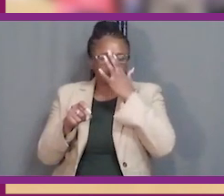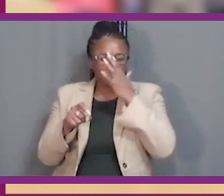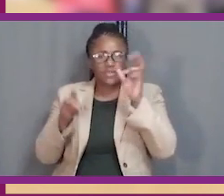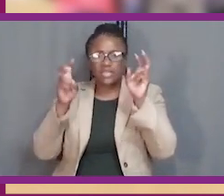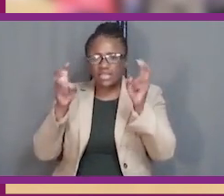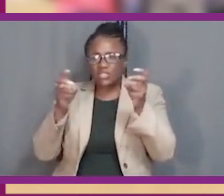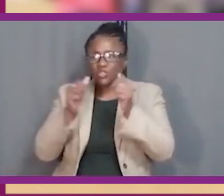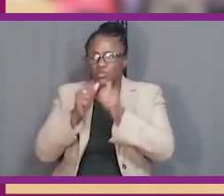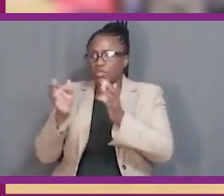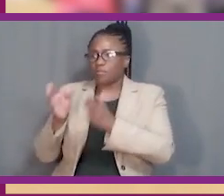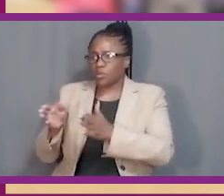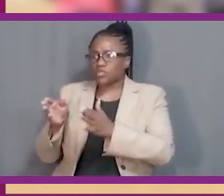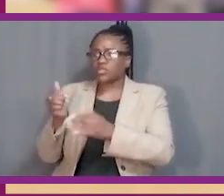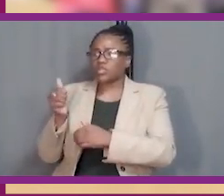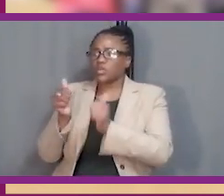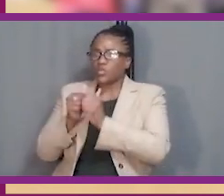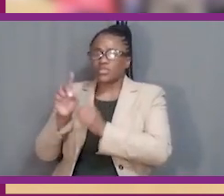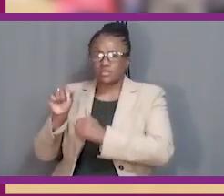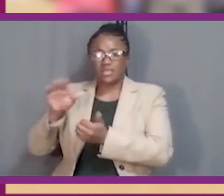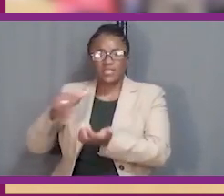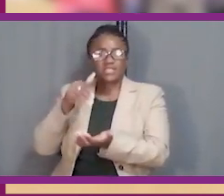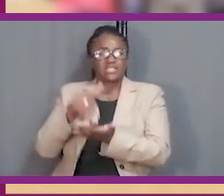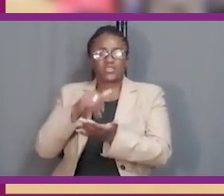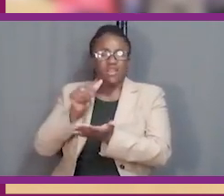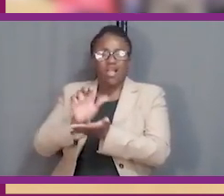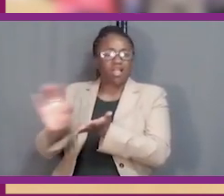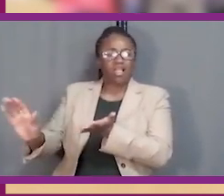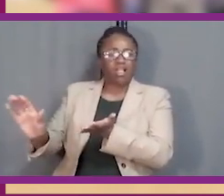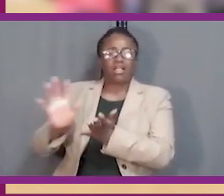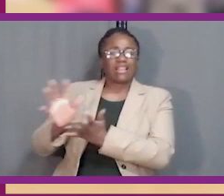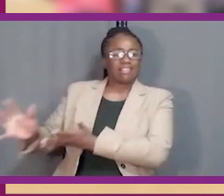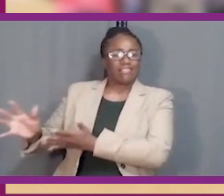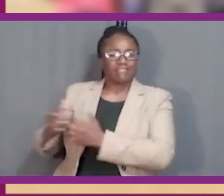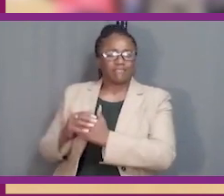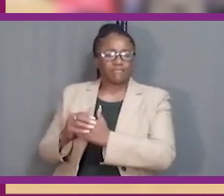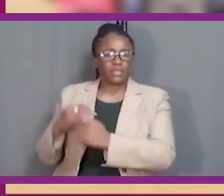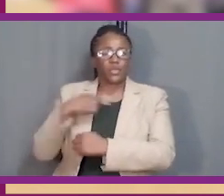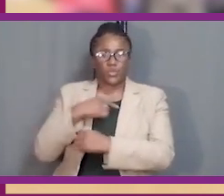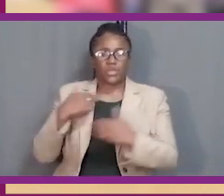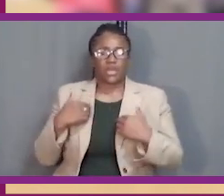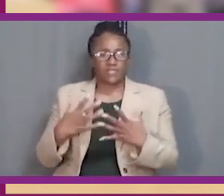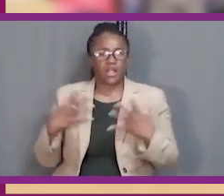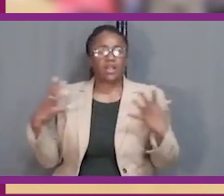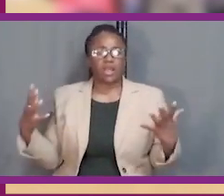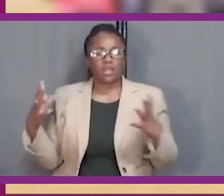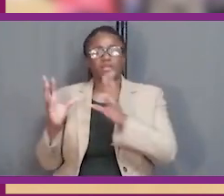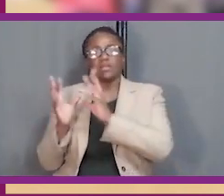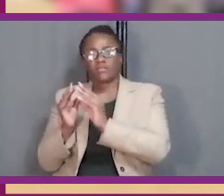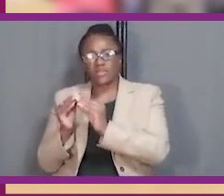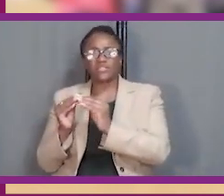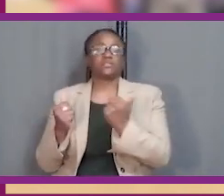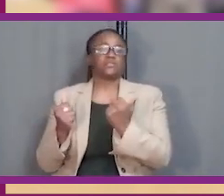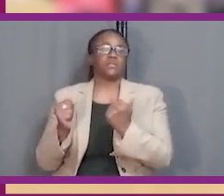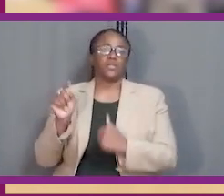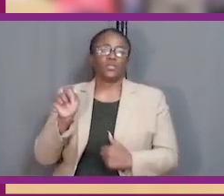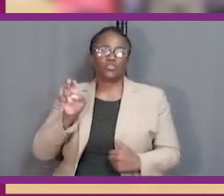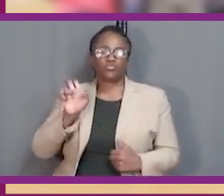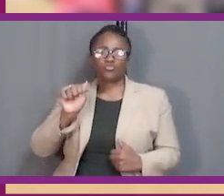we have a lot of conventions and treaties that really talk about people's rights. But again,